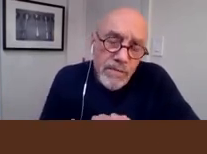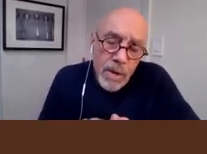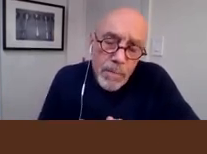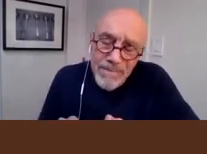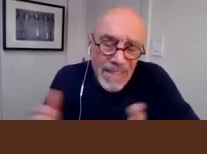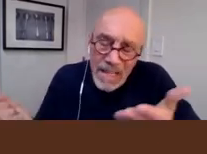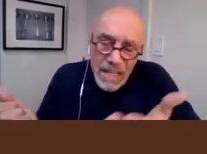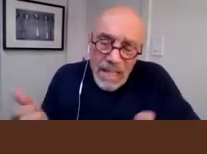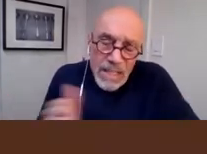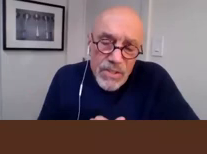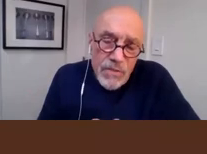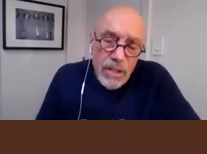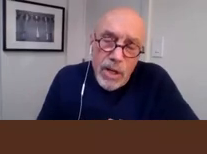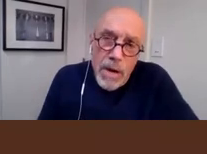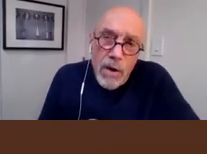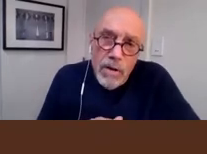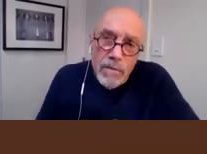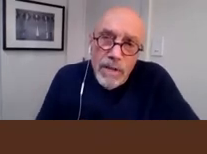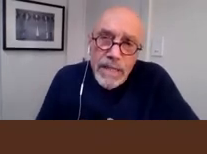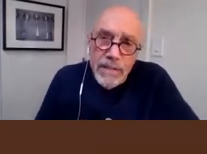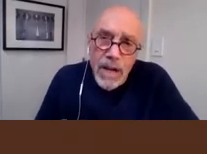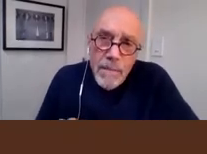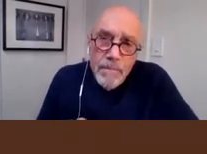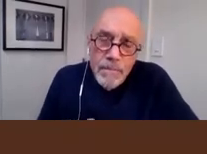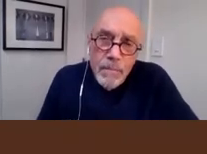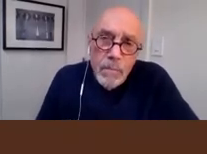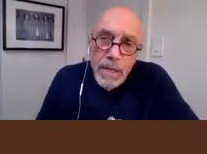it from. But there is very little power at that time.